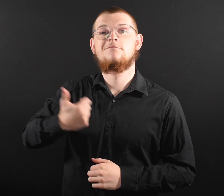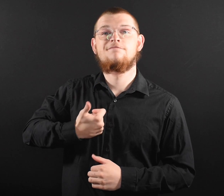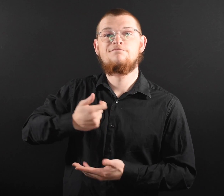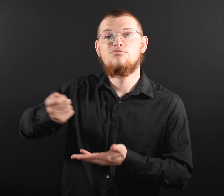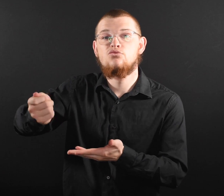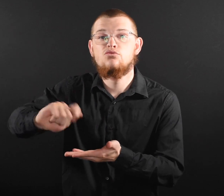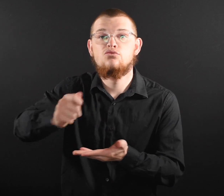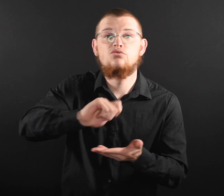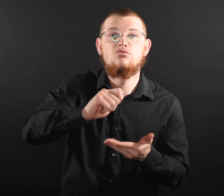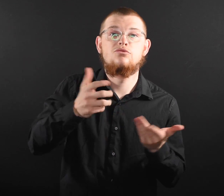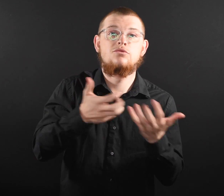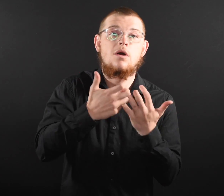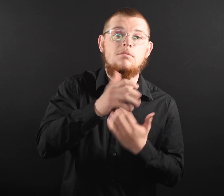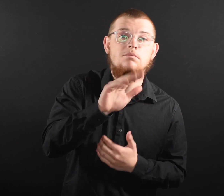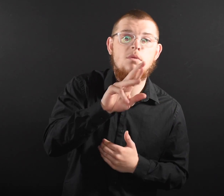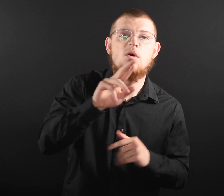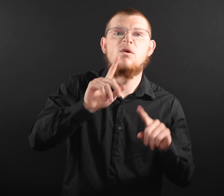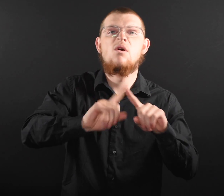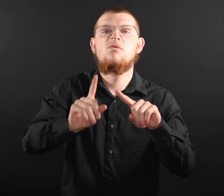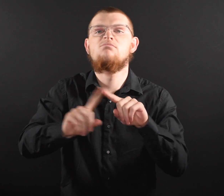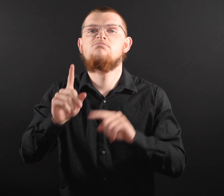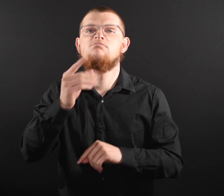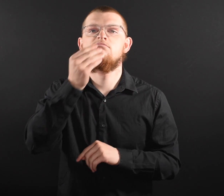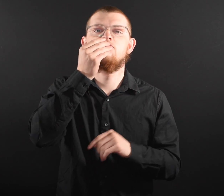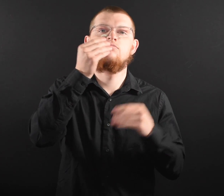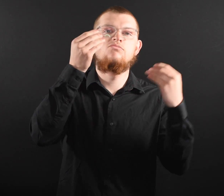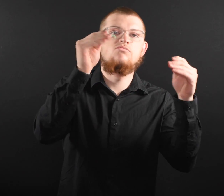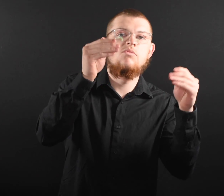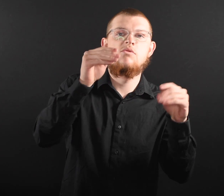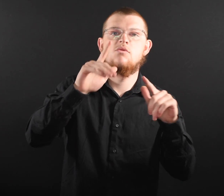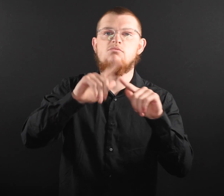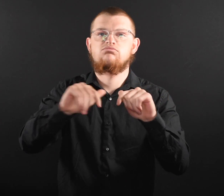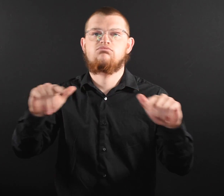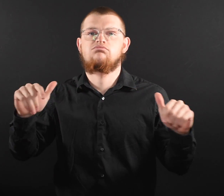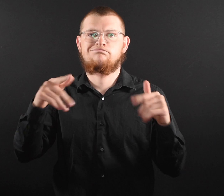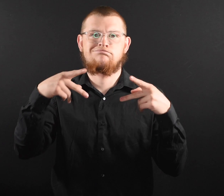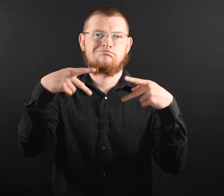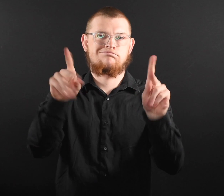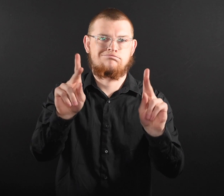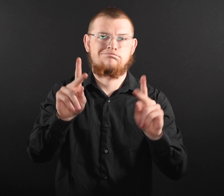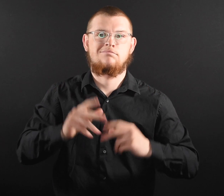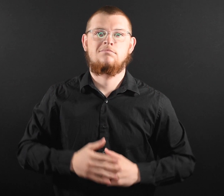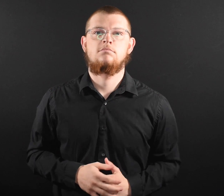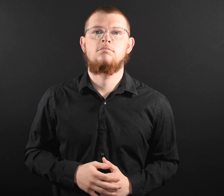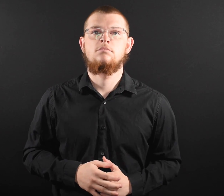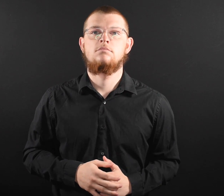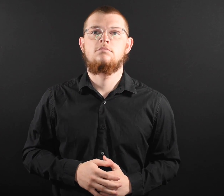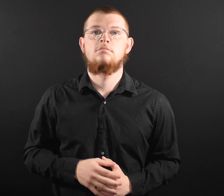Yes. Customer self-service of salad bars and similar food areas in grocery and convenience